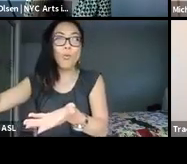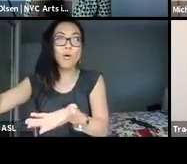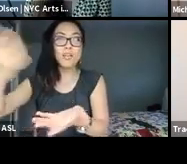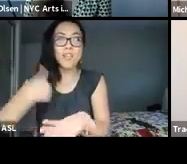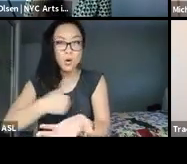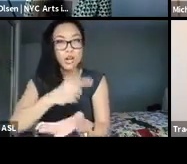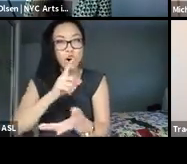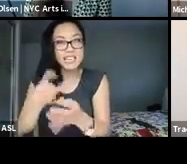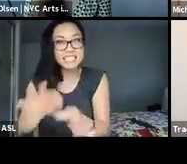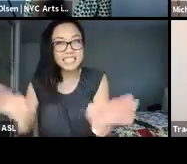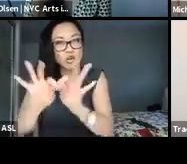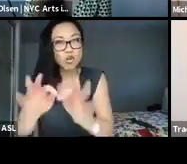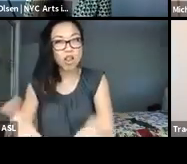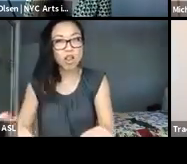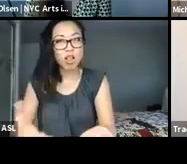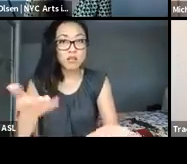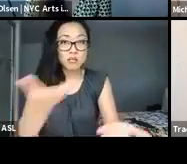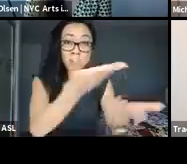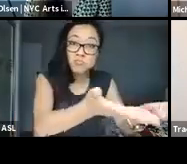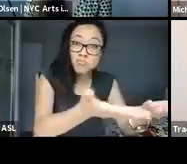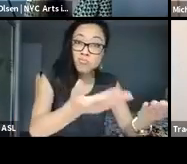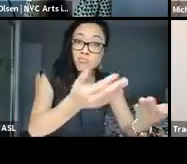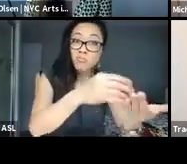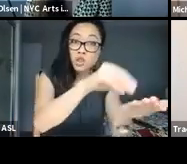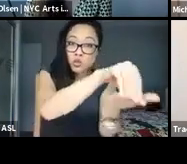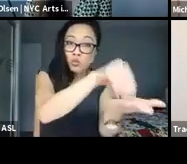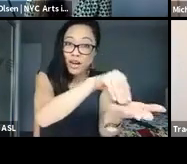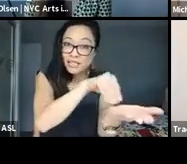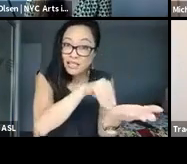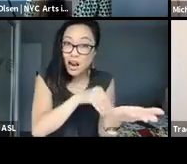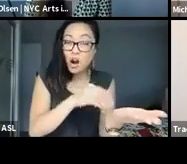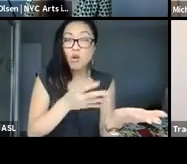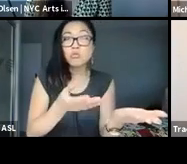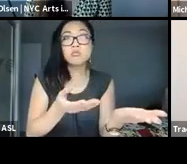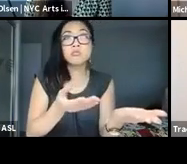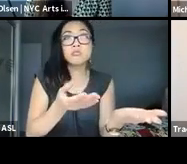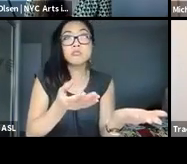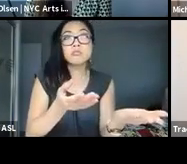that you want folks to go home with today. Ana Nery Fragoso: I would just